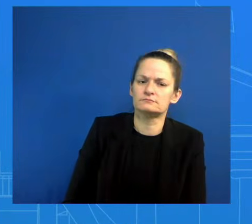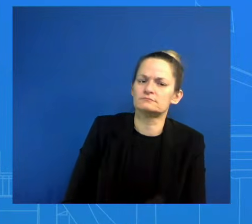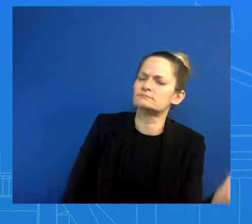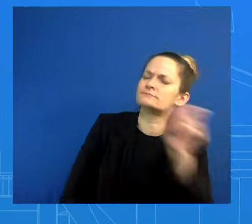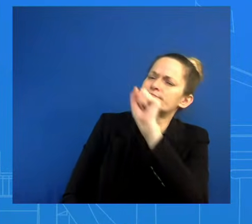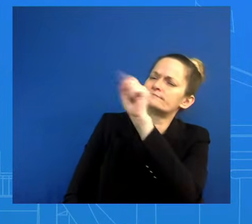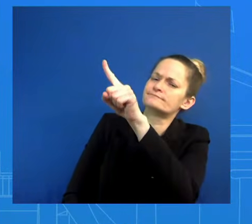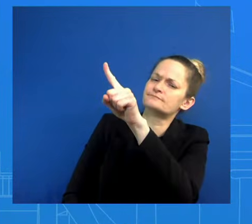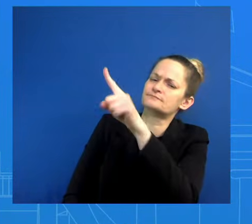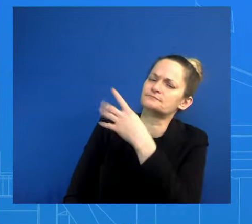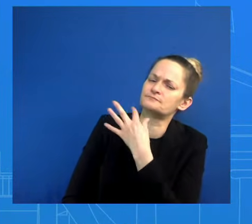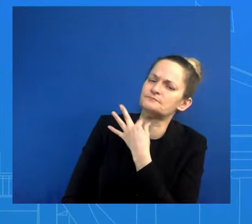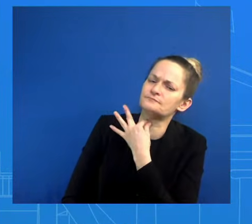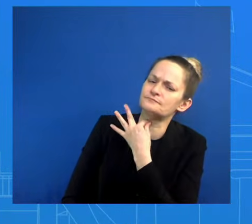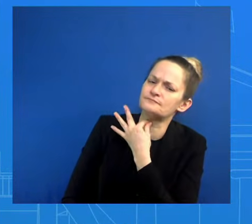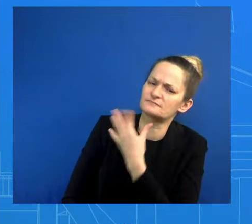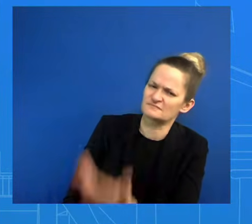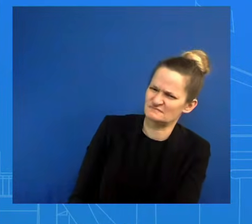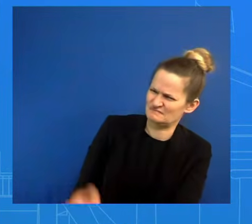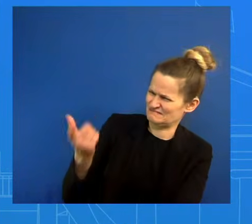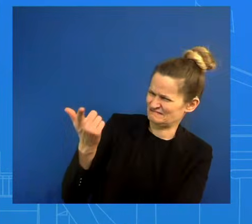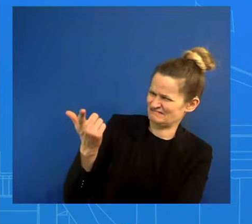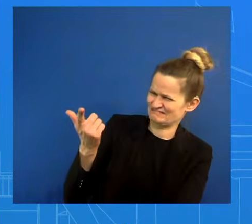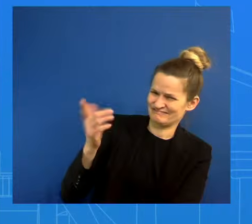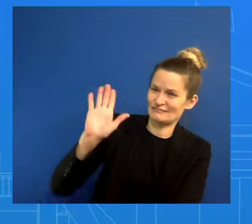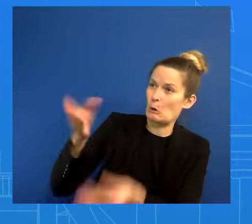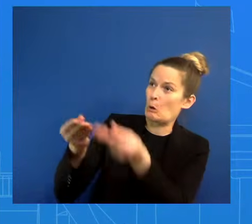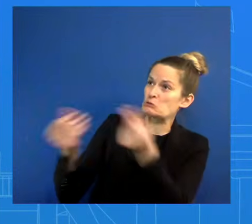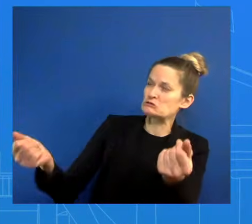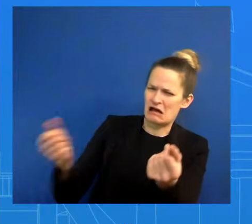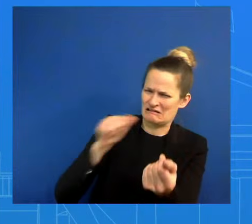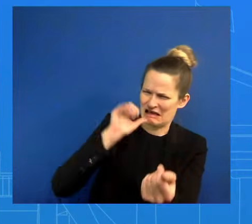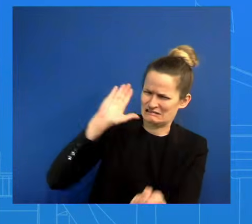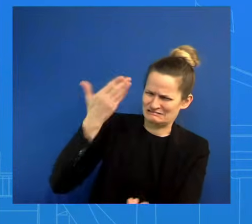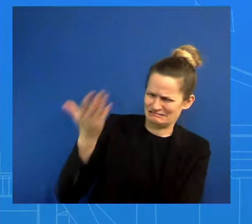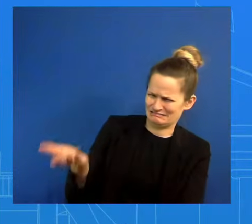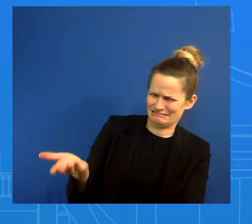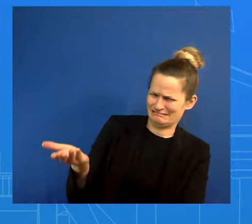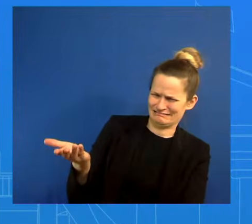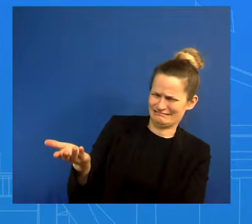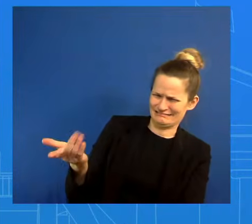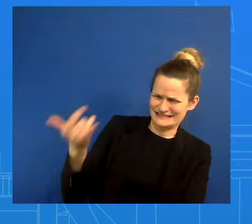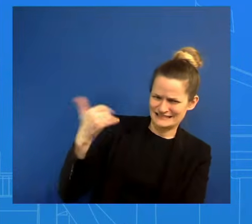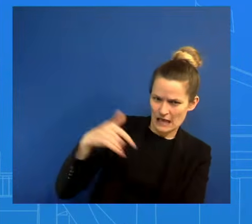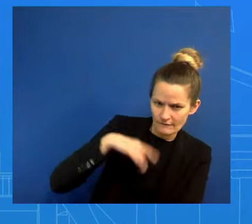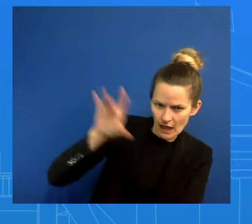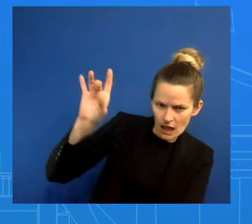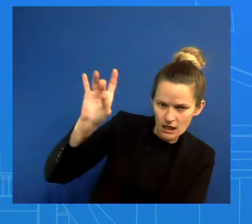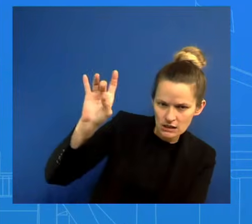And now, on top of it, you know, you've got the Turkish officials saying they don't see any reason to rescind that rule.